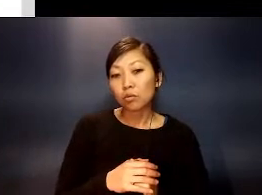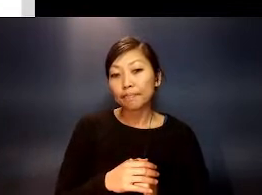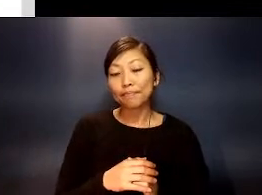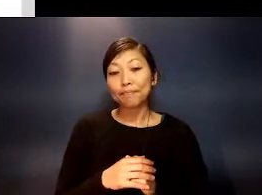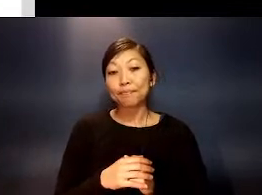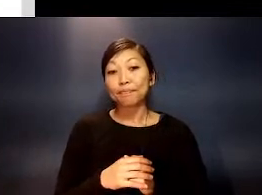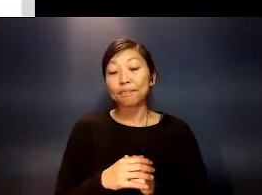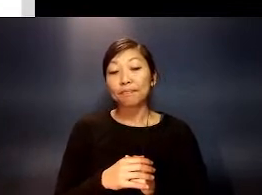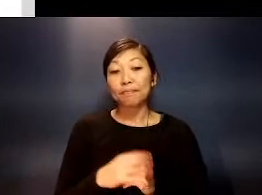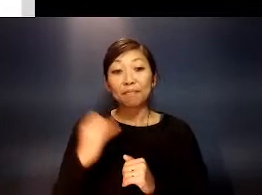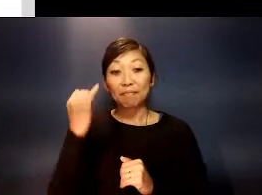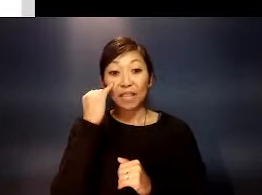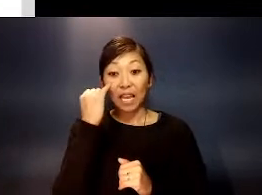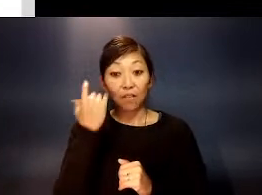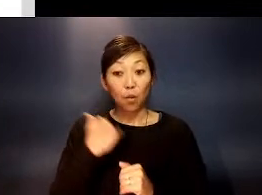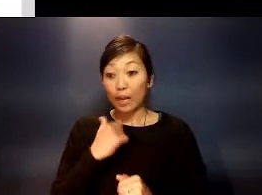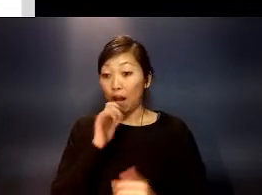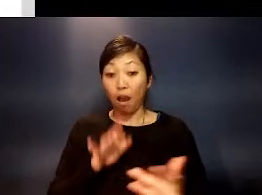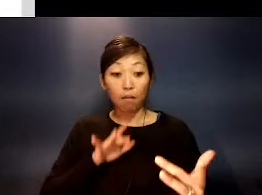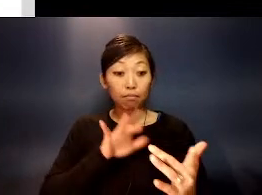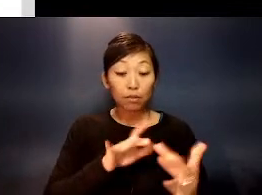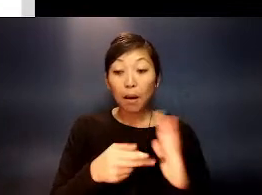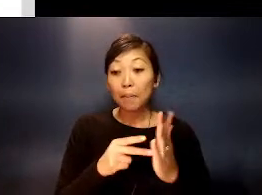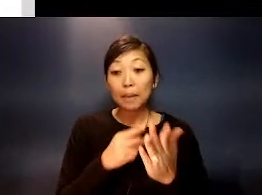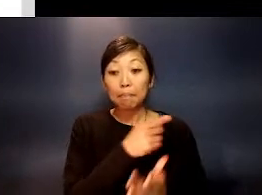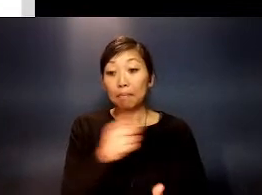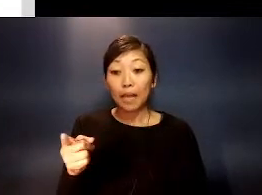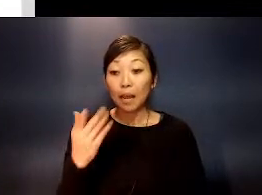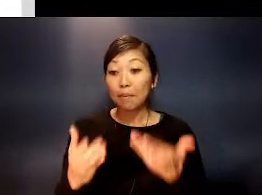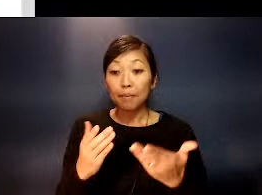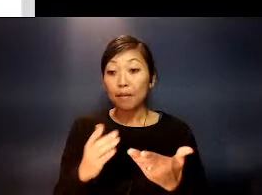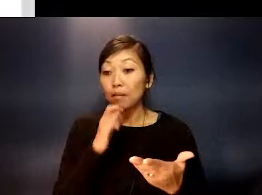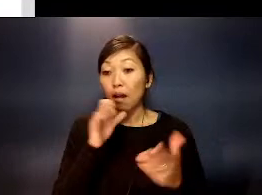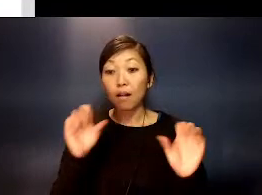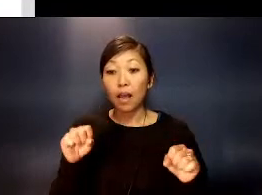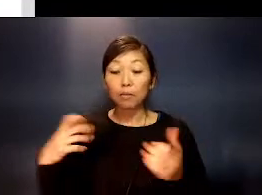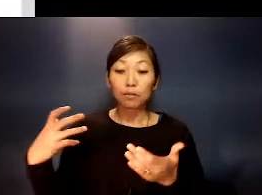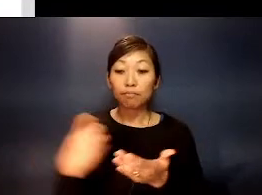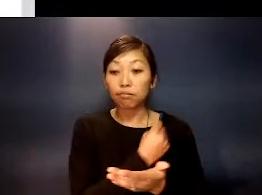CREATING UNUSUAL WORKPLACE CONDITIONS THAT REQUIRE SOMETIMES ADDITIONAL ENFORCEMENT AND INTERVENTION AND